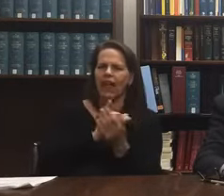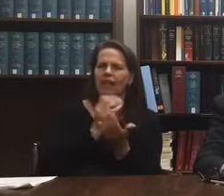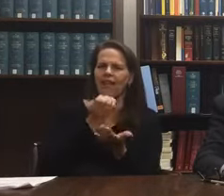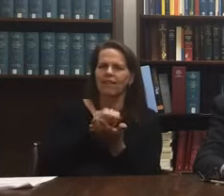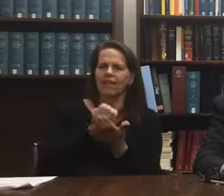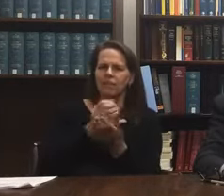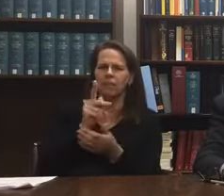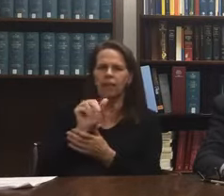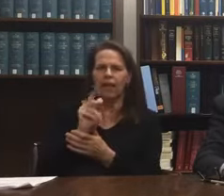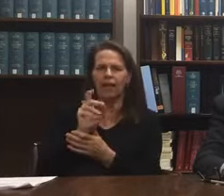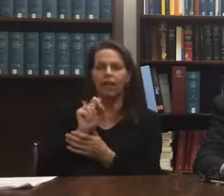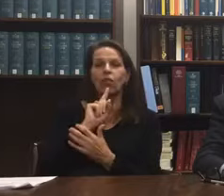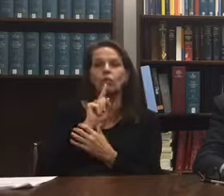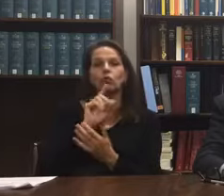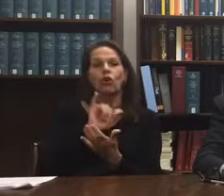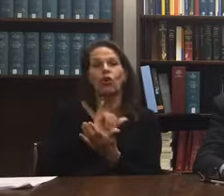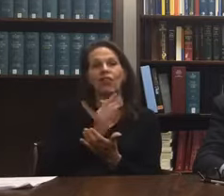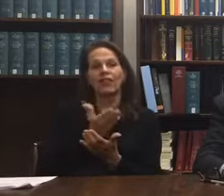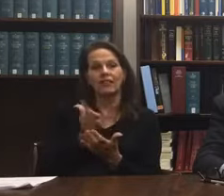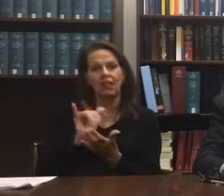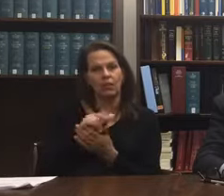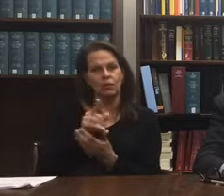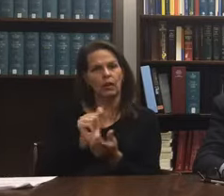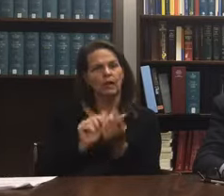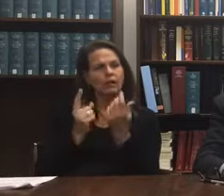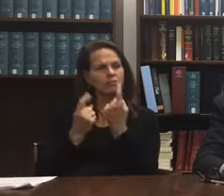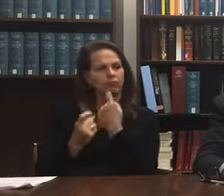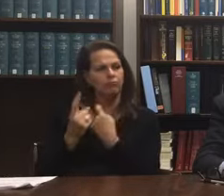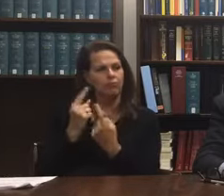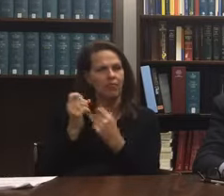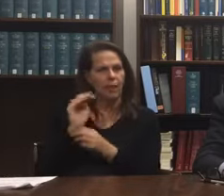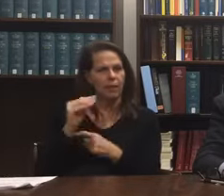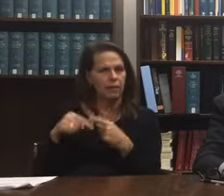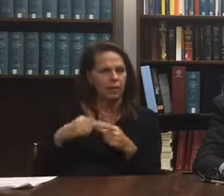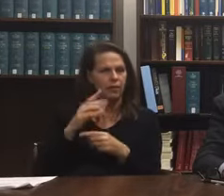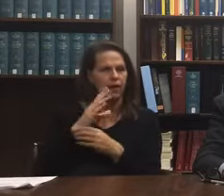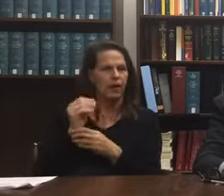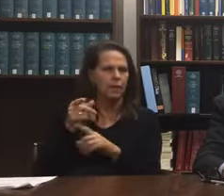are things you you can question them on or you can just point it out in your